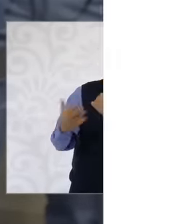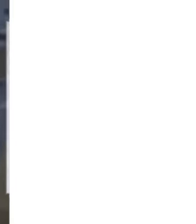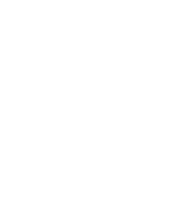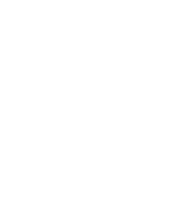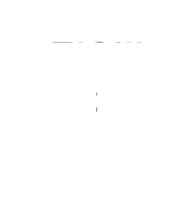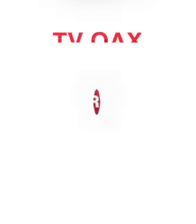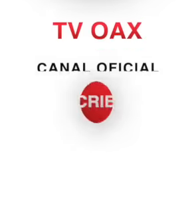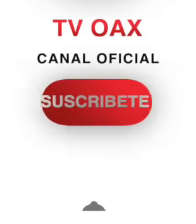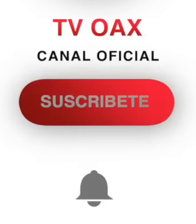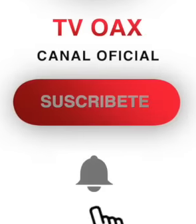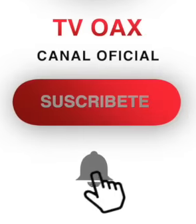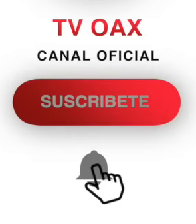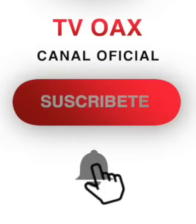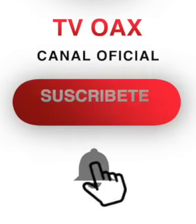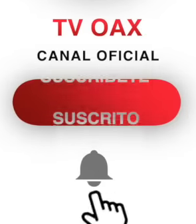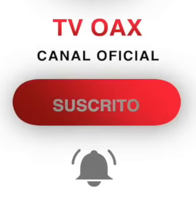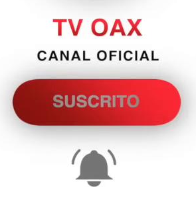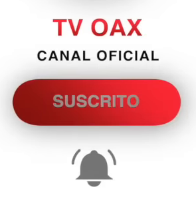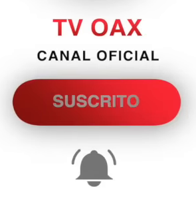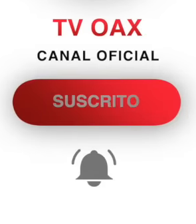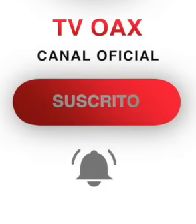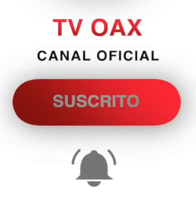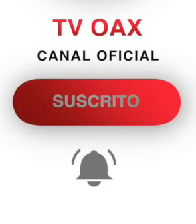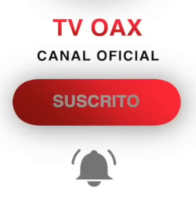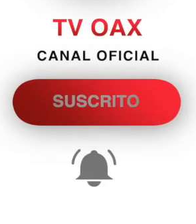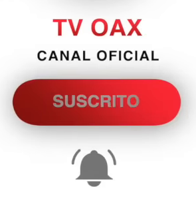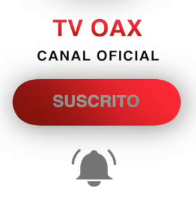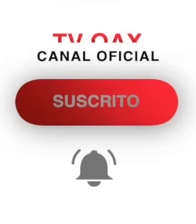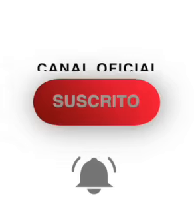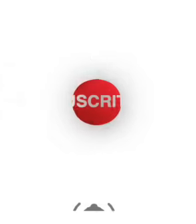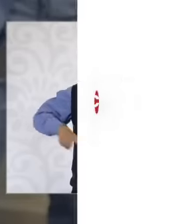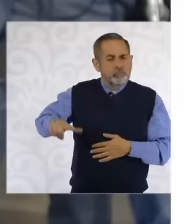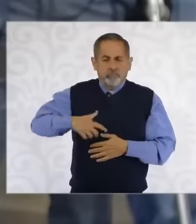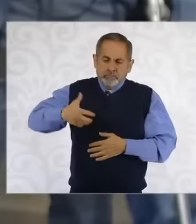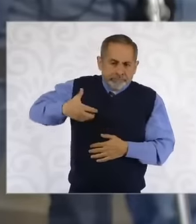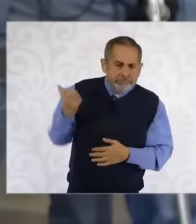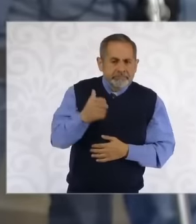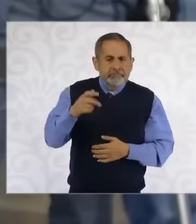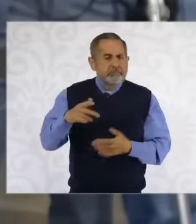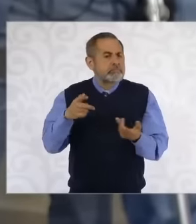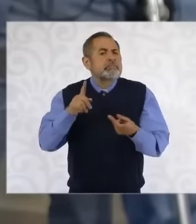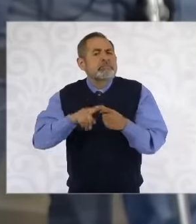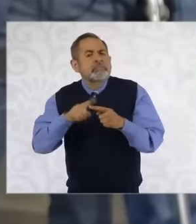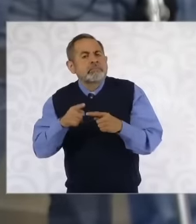Mexican companies or are you going to do it individually and with what technologies would you do it with the polytechnic with the